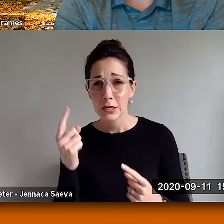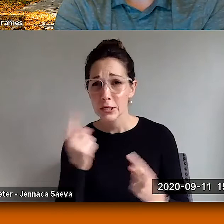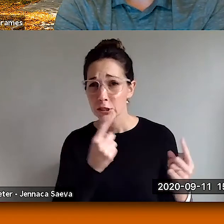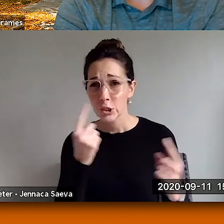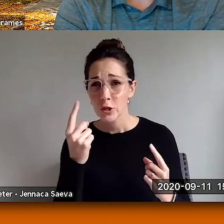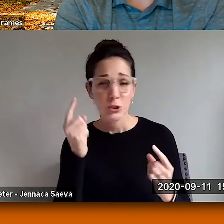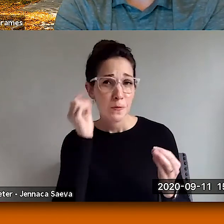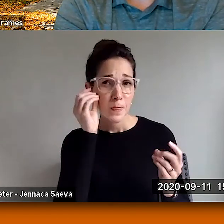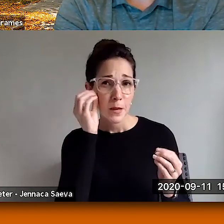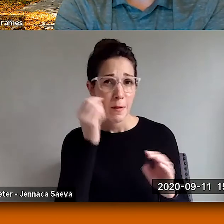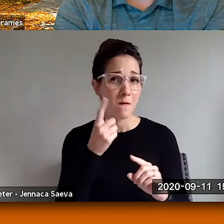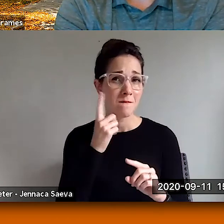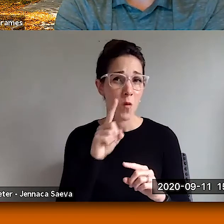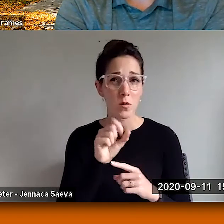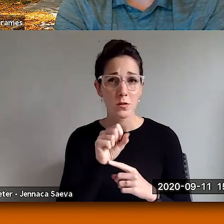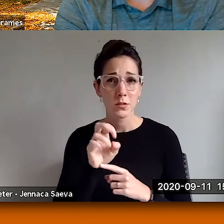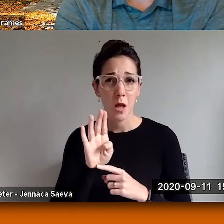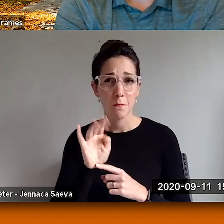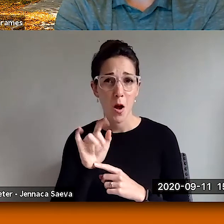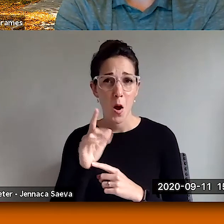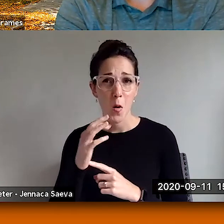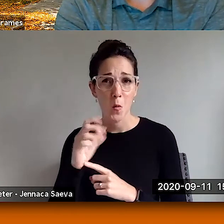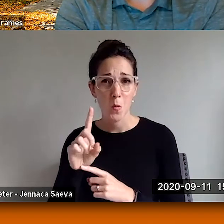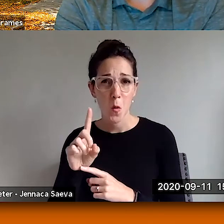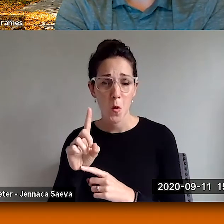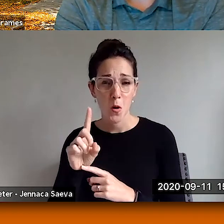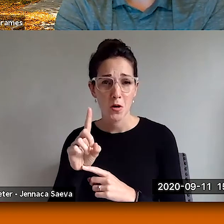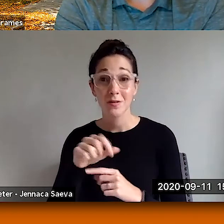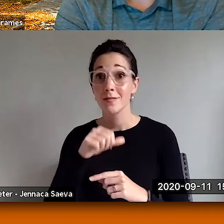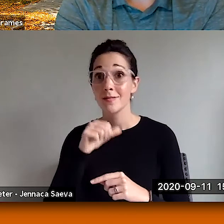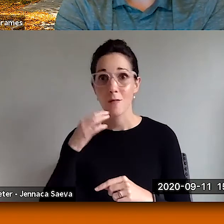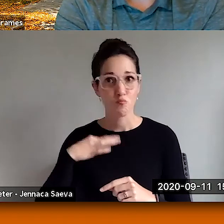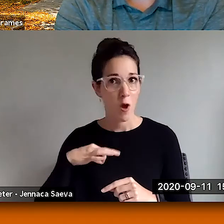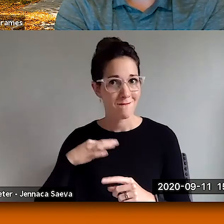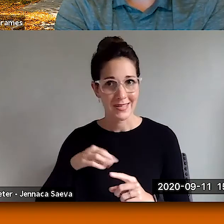with nonprofits that may not have people on staff,